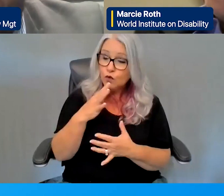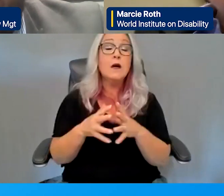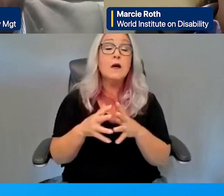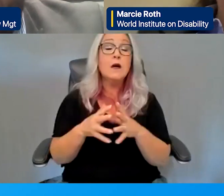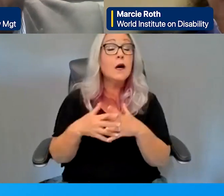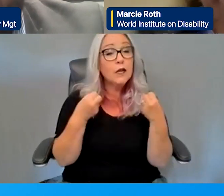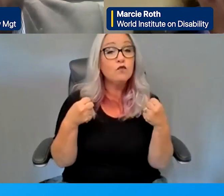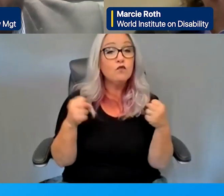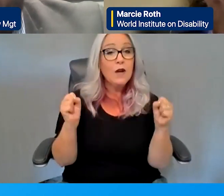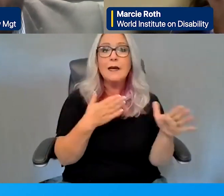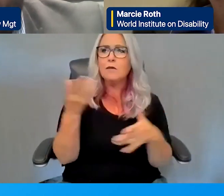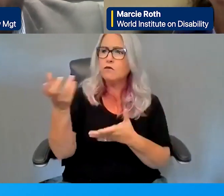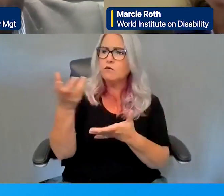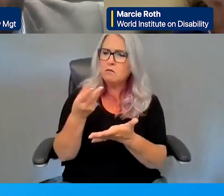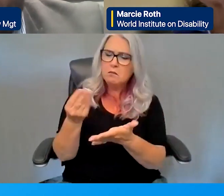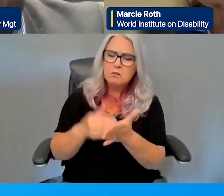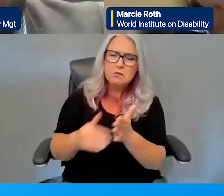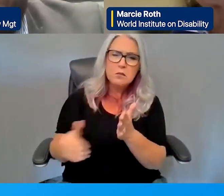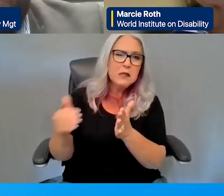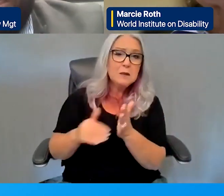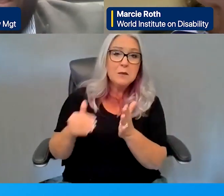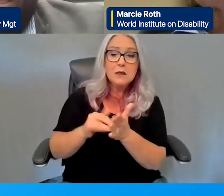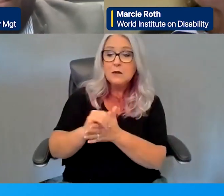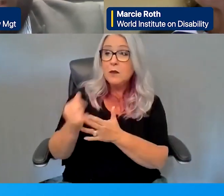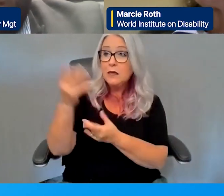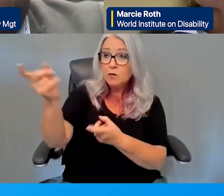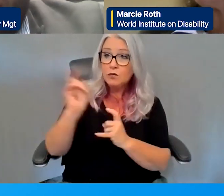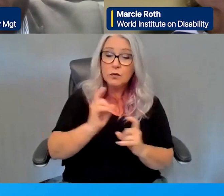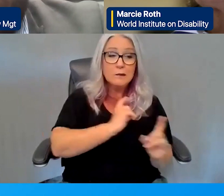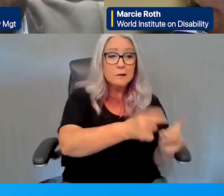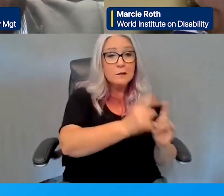dollars of funding across the country. Is that a possible